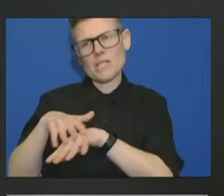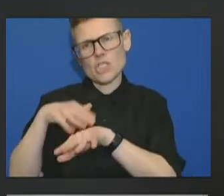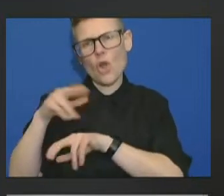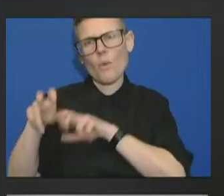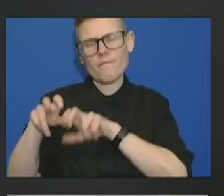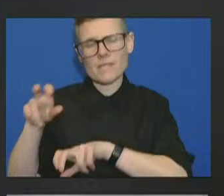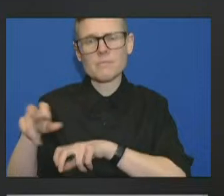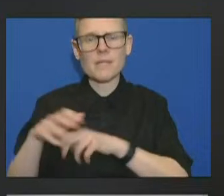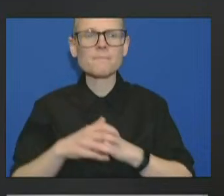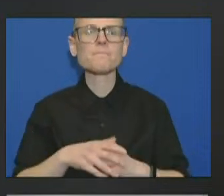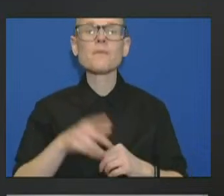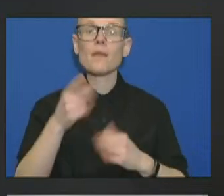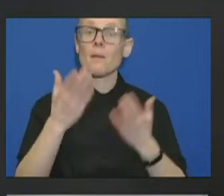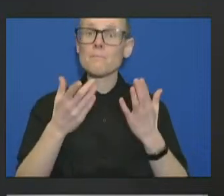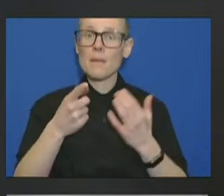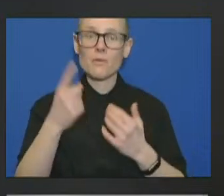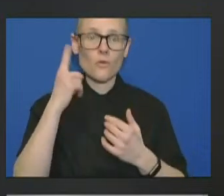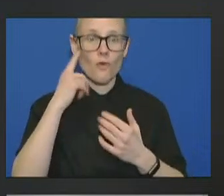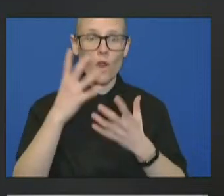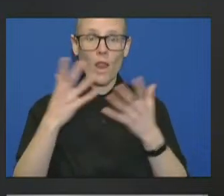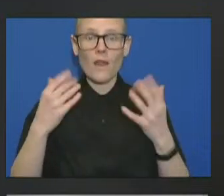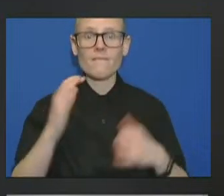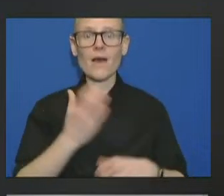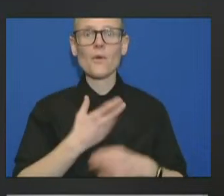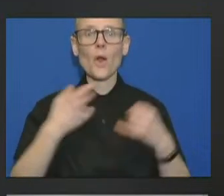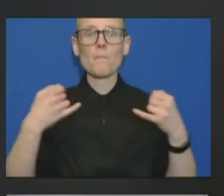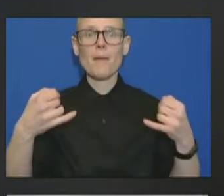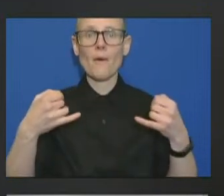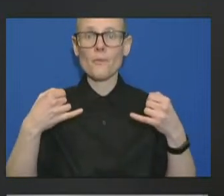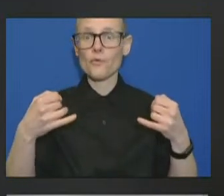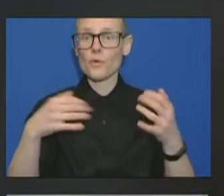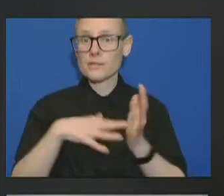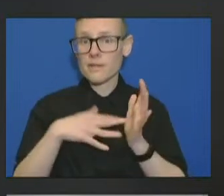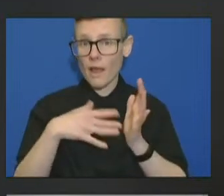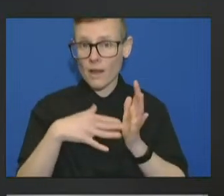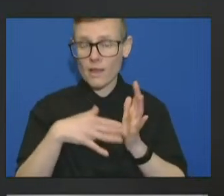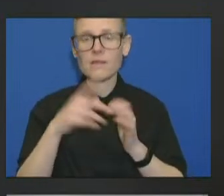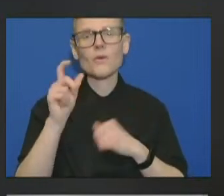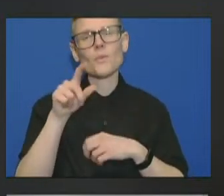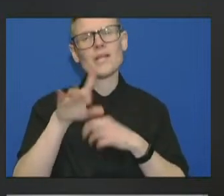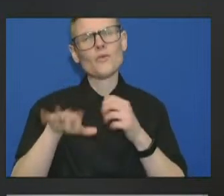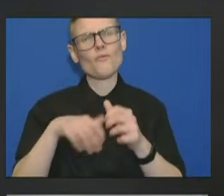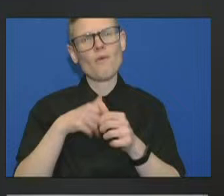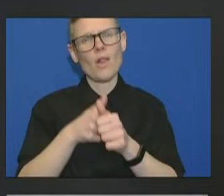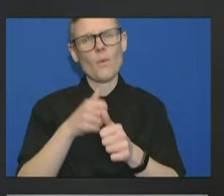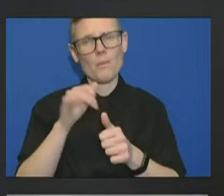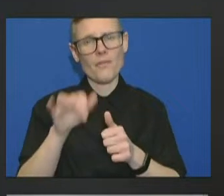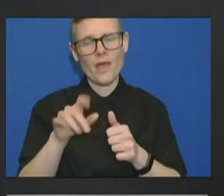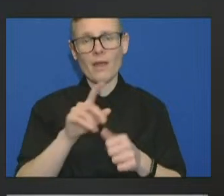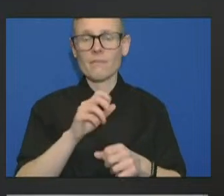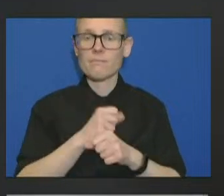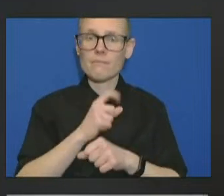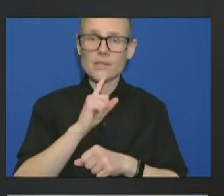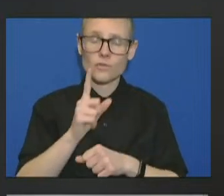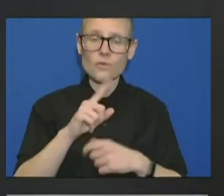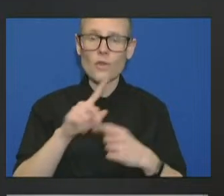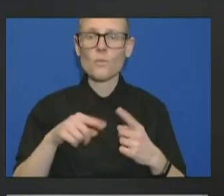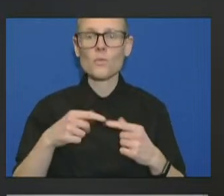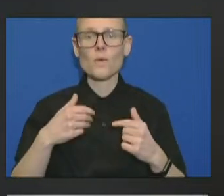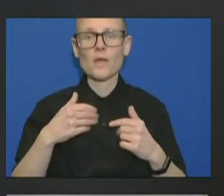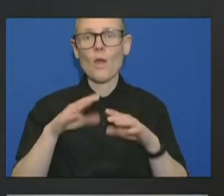to make some investments. Next slide please. And we would need to do that over time. You may have heard a lot about our